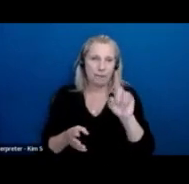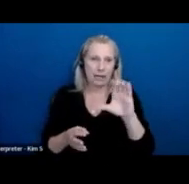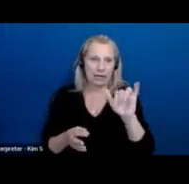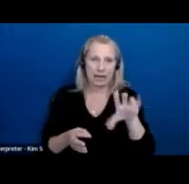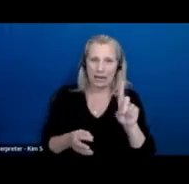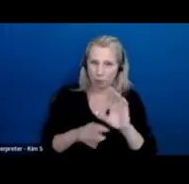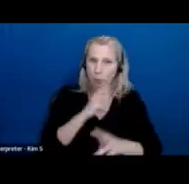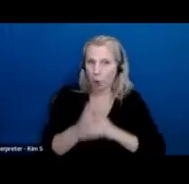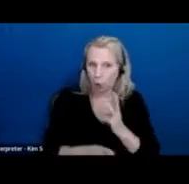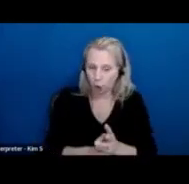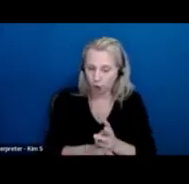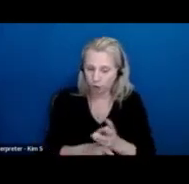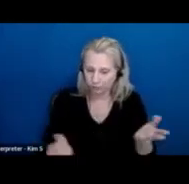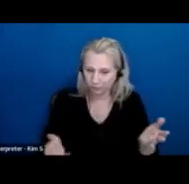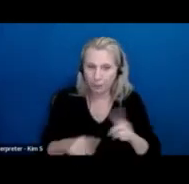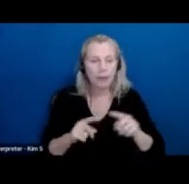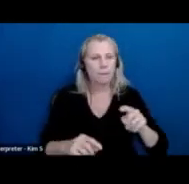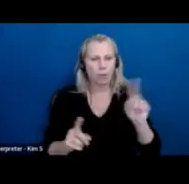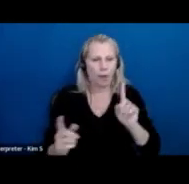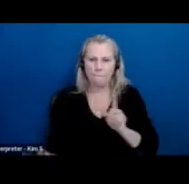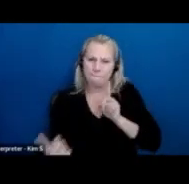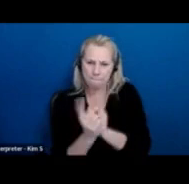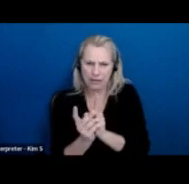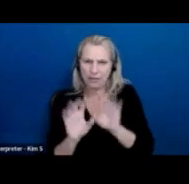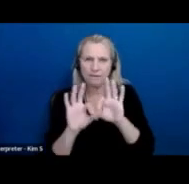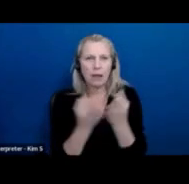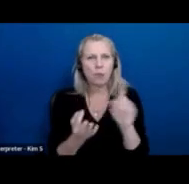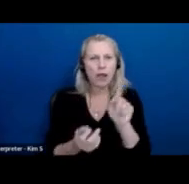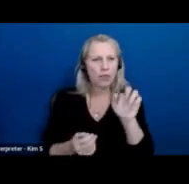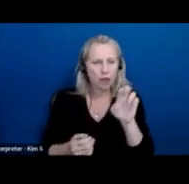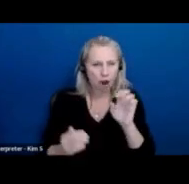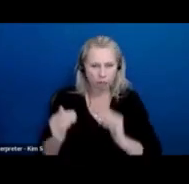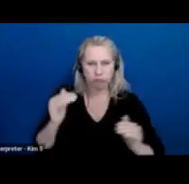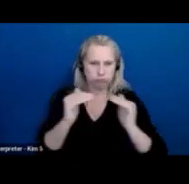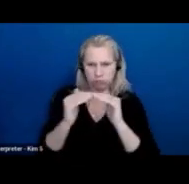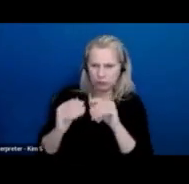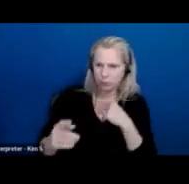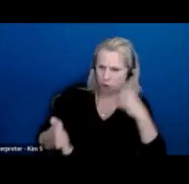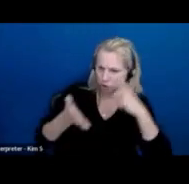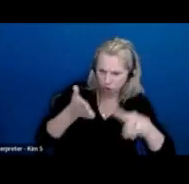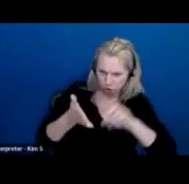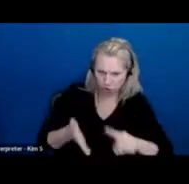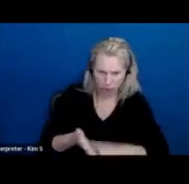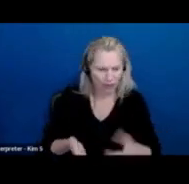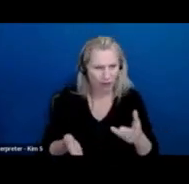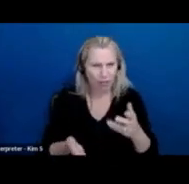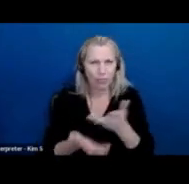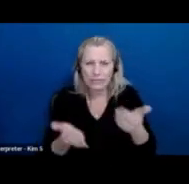But meeting families where they are, and making sure that we're checking in along the way that things are helpful, and so on.